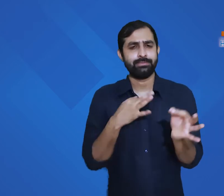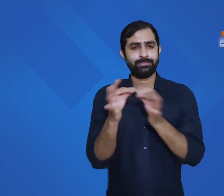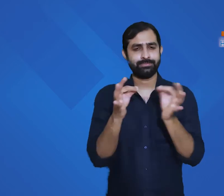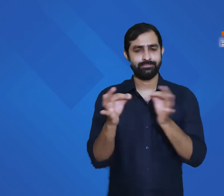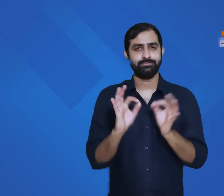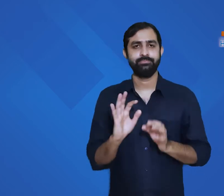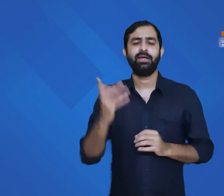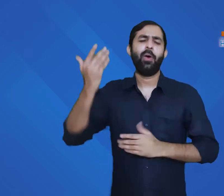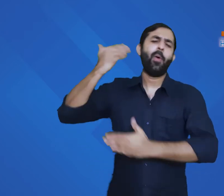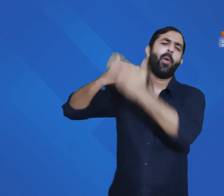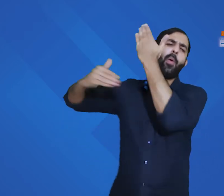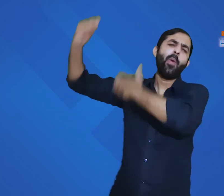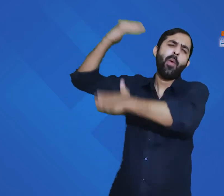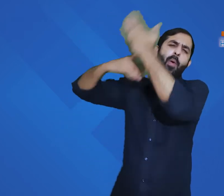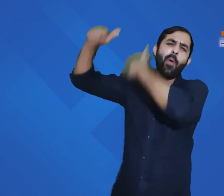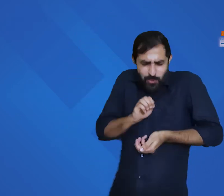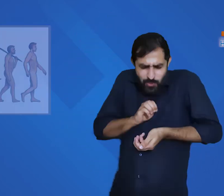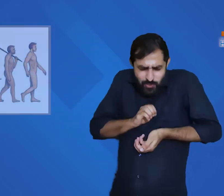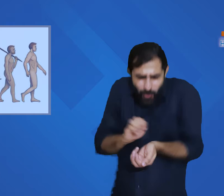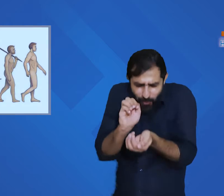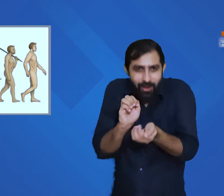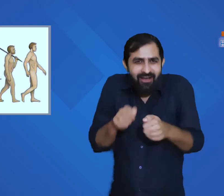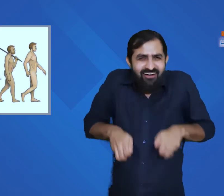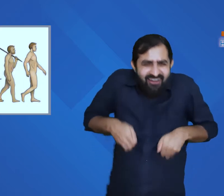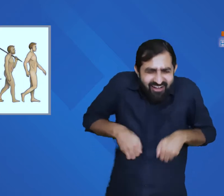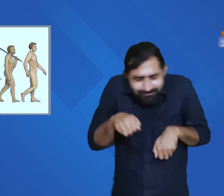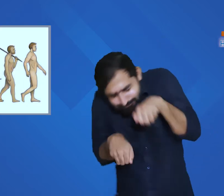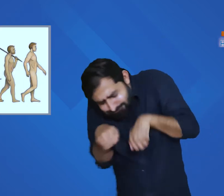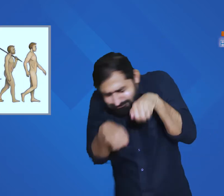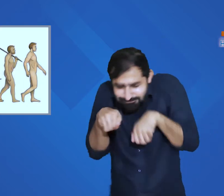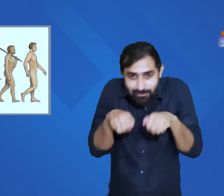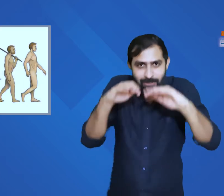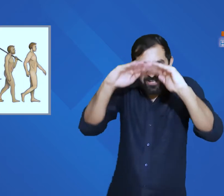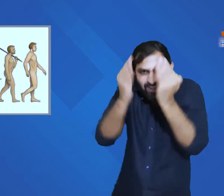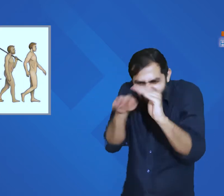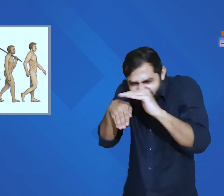Let me tell you. Evolution is the progress from the ancient times to now.